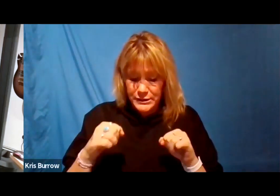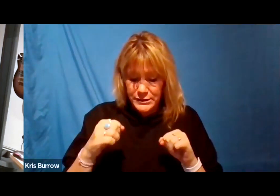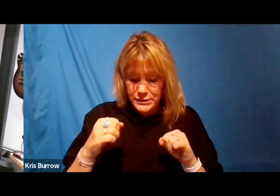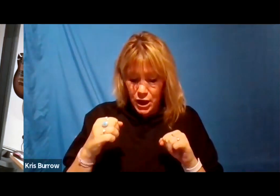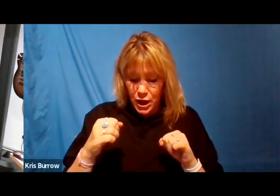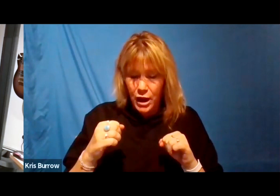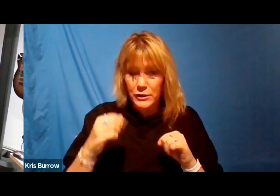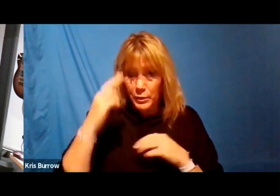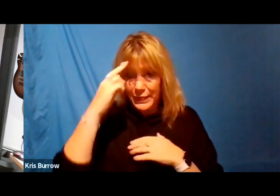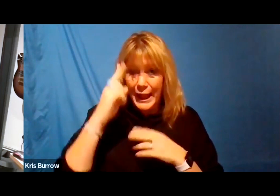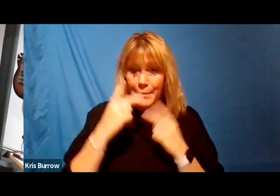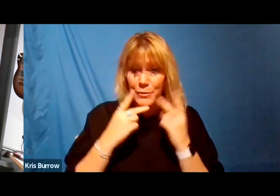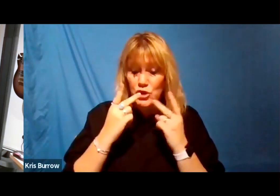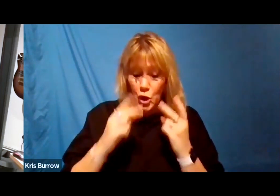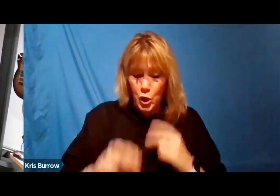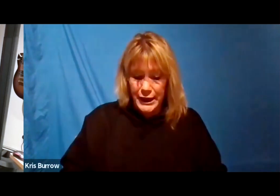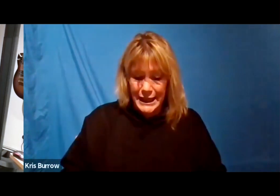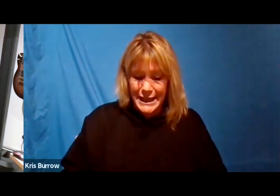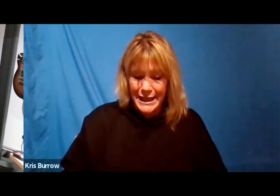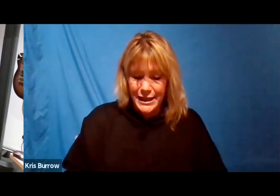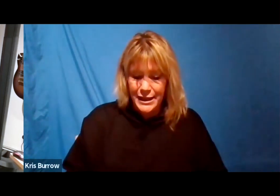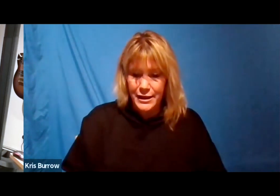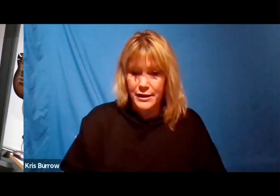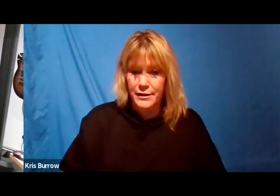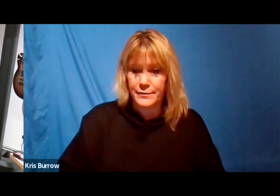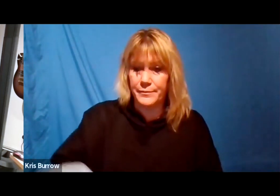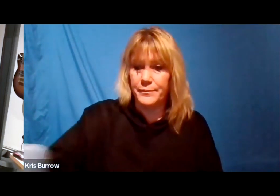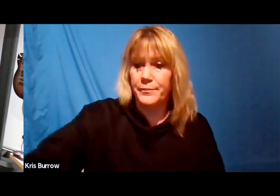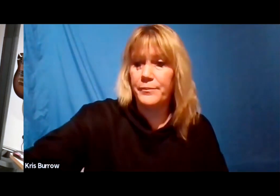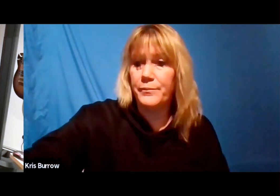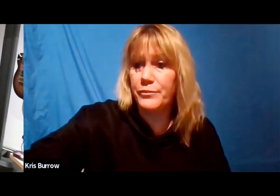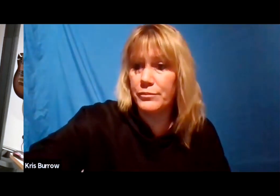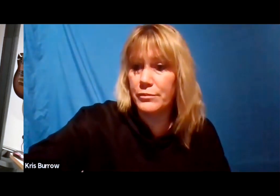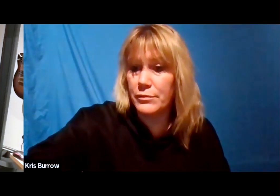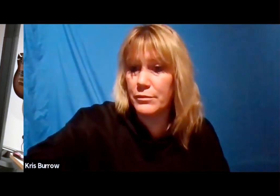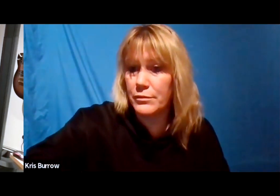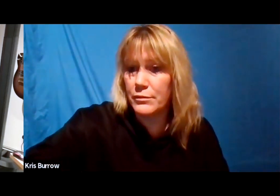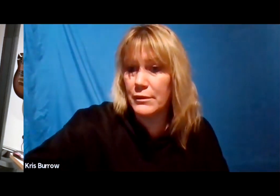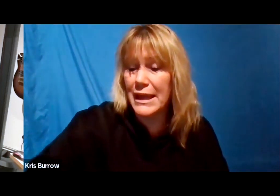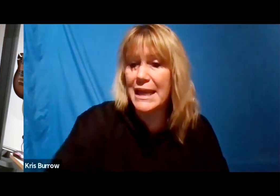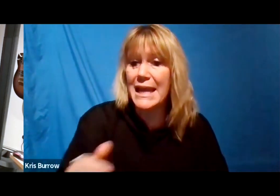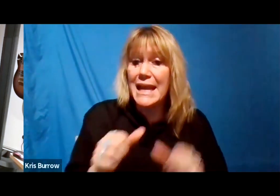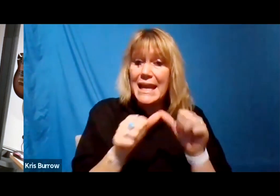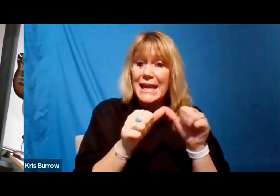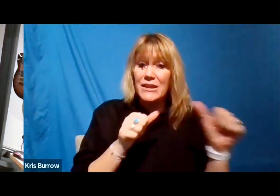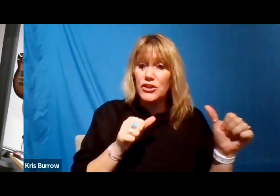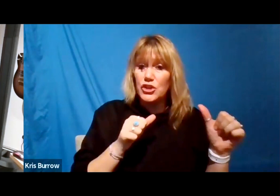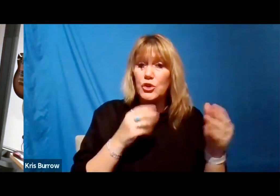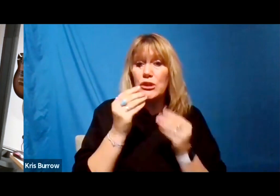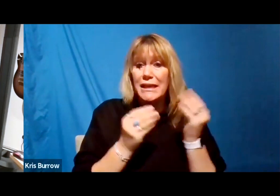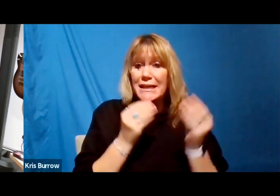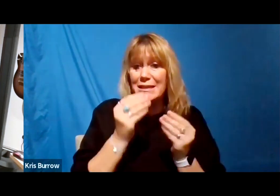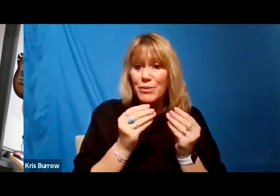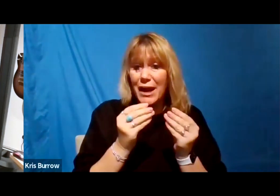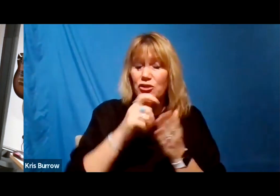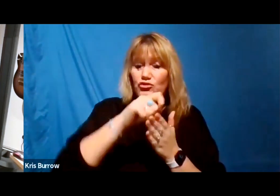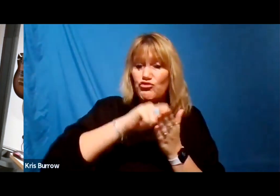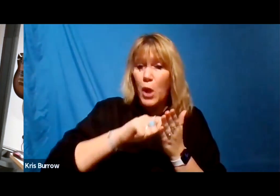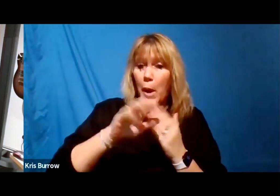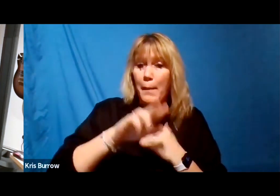she can't stay for the whole thing but hopefully we'll get to hear a little bit more before you have to go. Have a great Christmas and thanks again. We'll look forward to seeing you live on Zoom in the very near future, I'm sure.